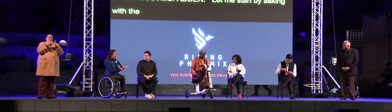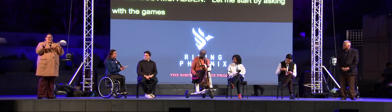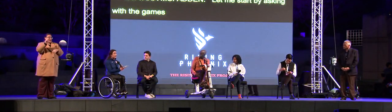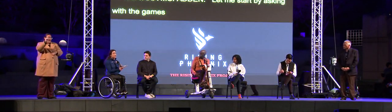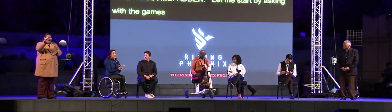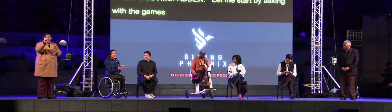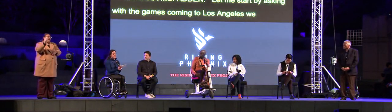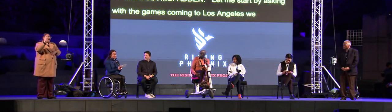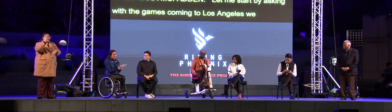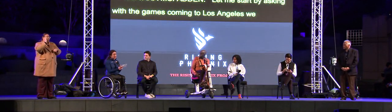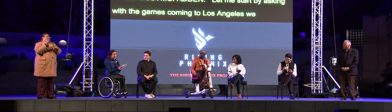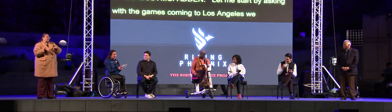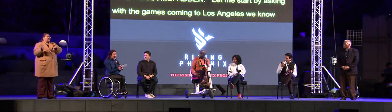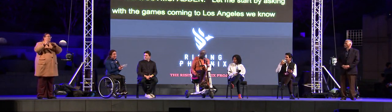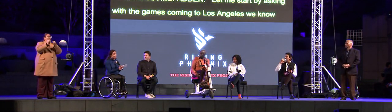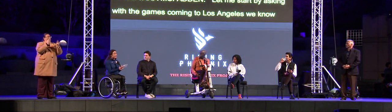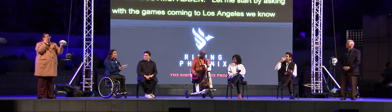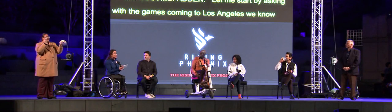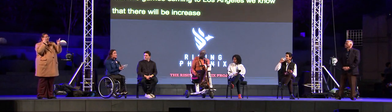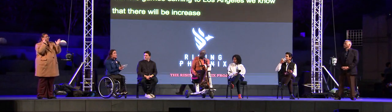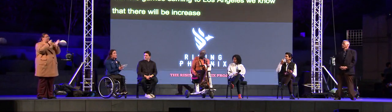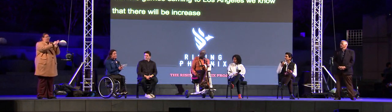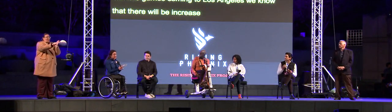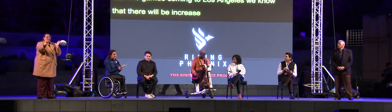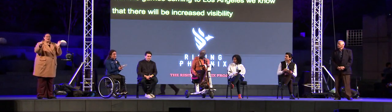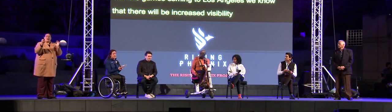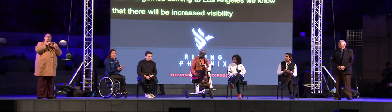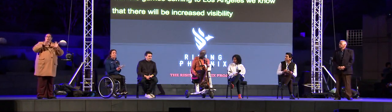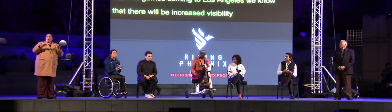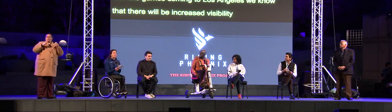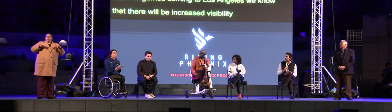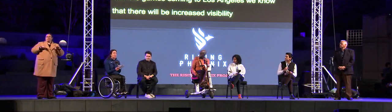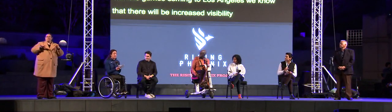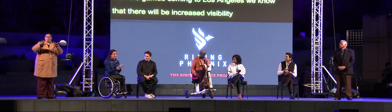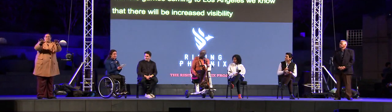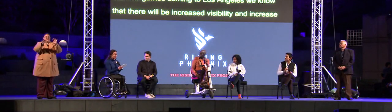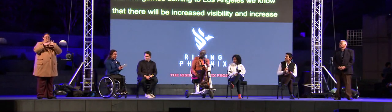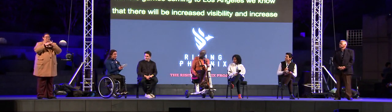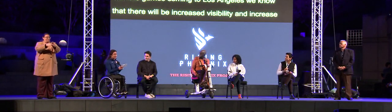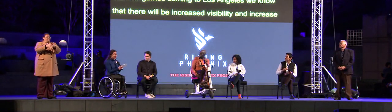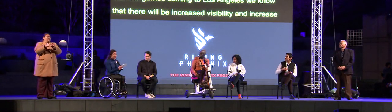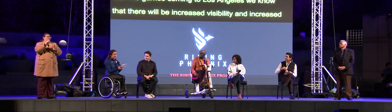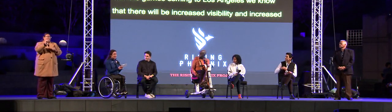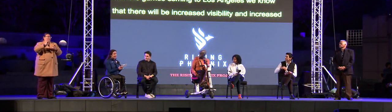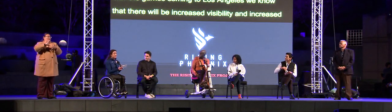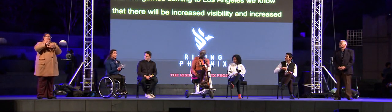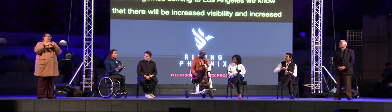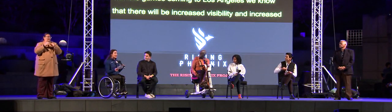will be increased visibility and increased momentum surrounding the Paralympic movement.